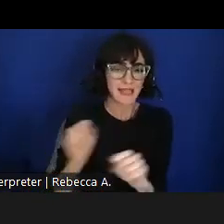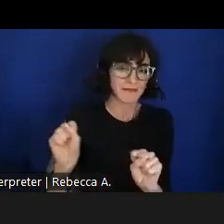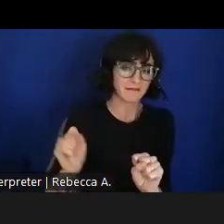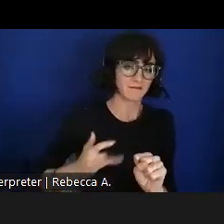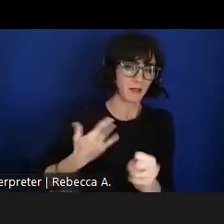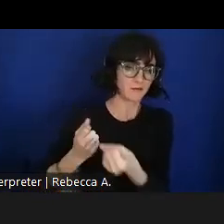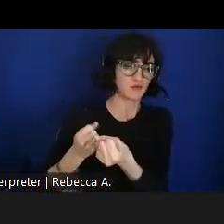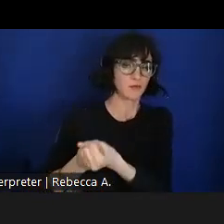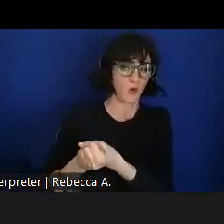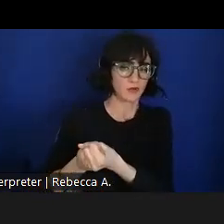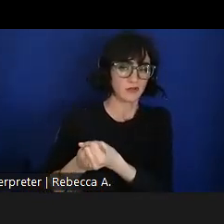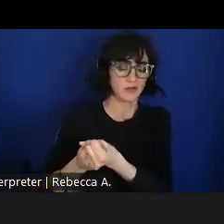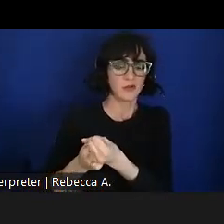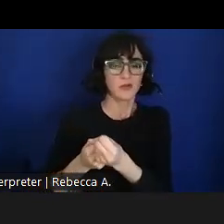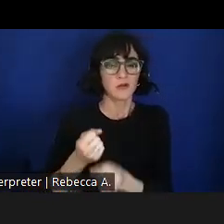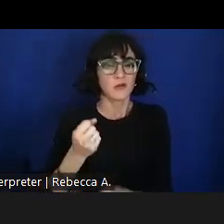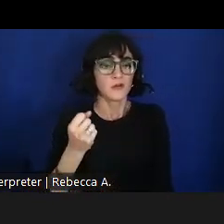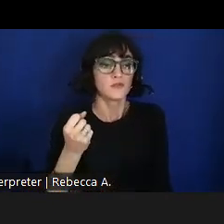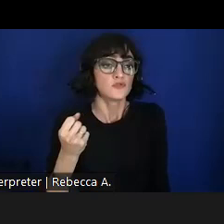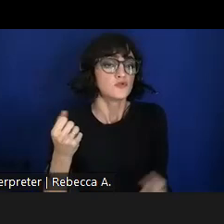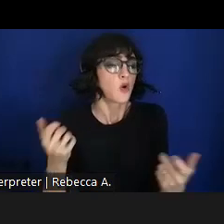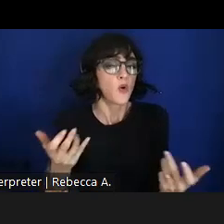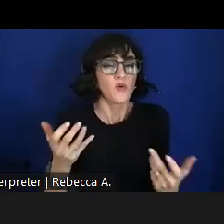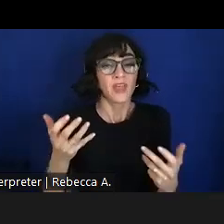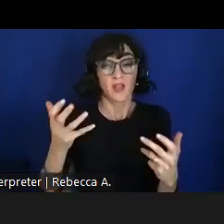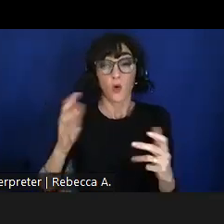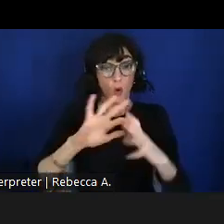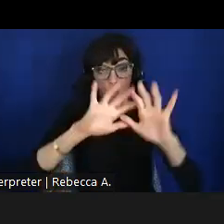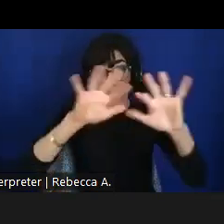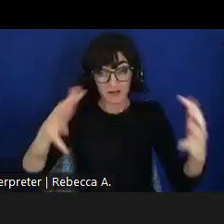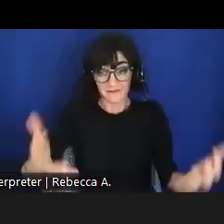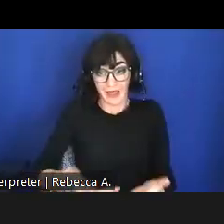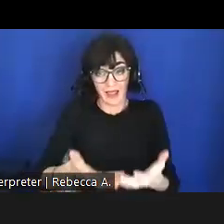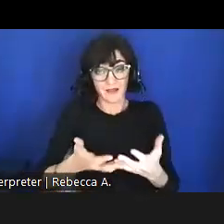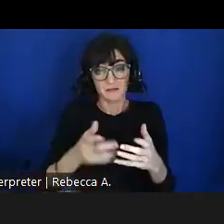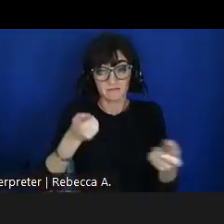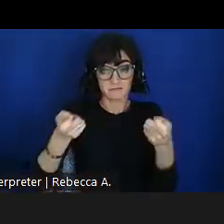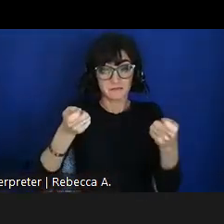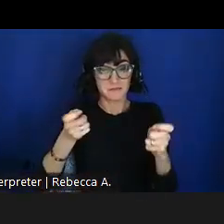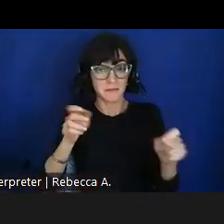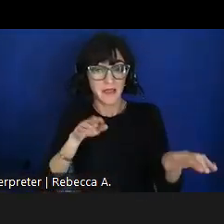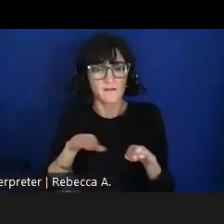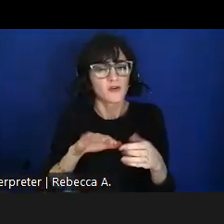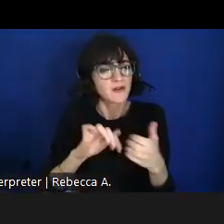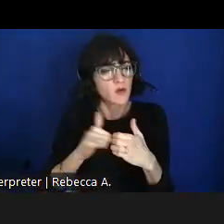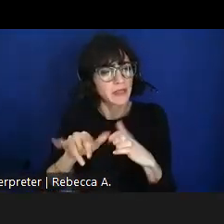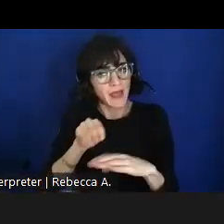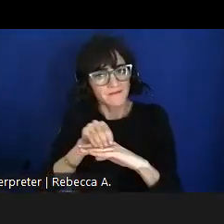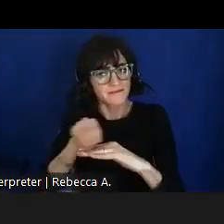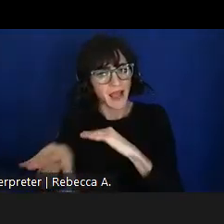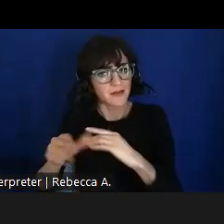what effect does substance use coercion have on survivors well we've seen how it can impact